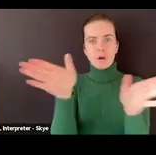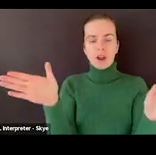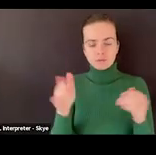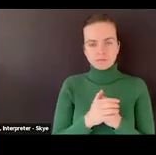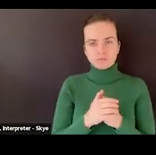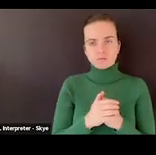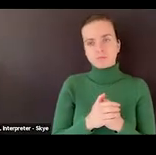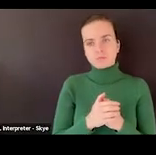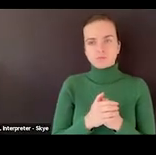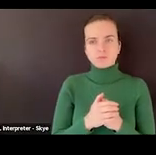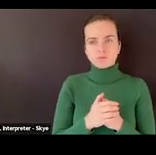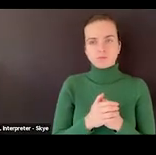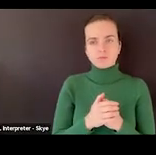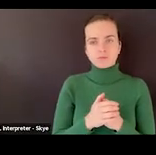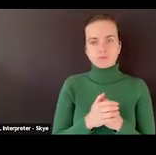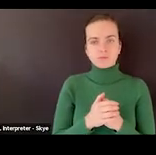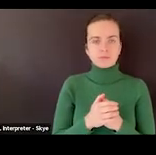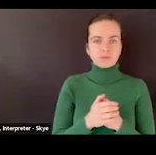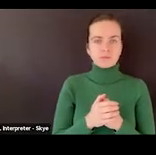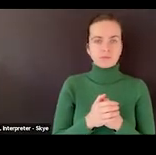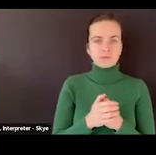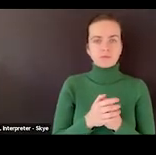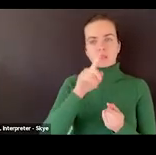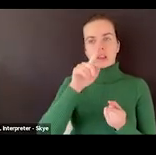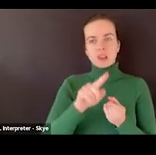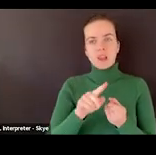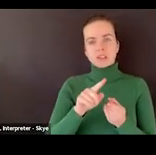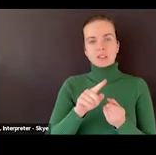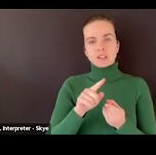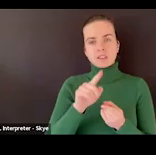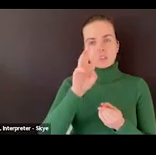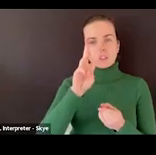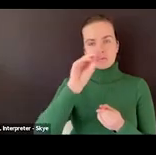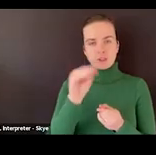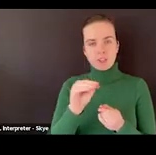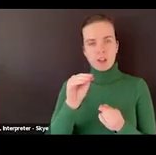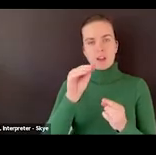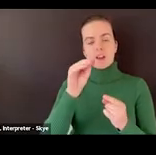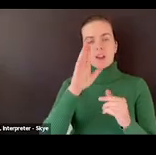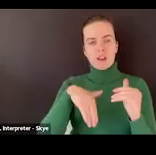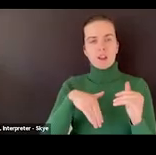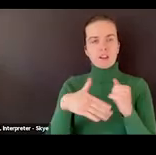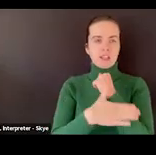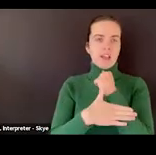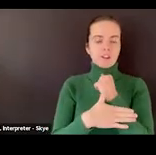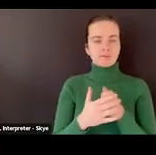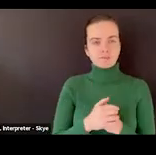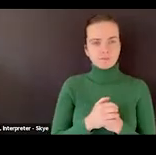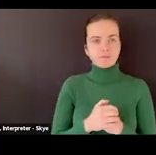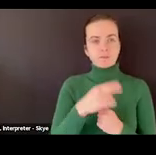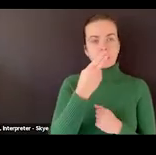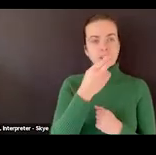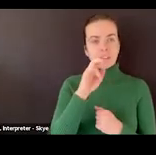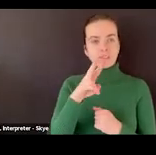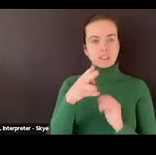you know, about six percentage points less than the county. HIV status was unrelated